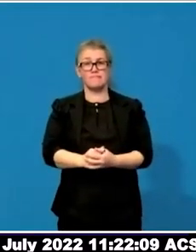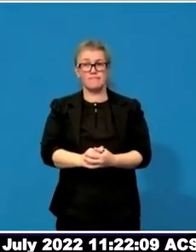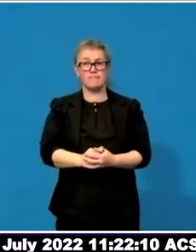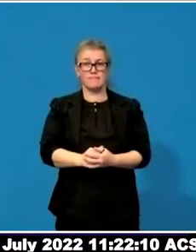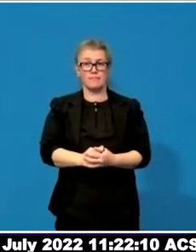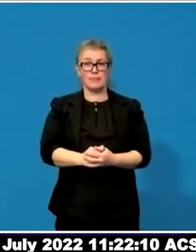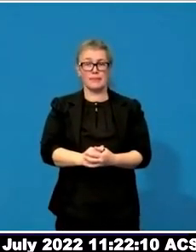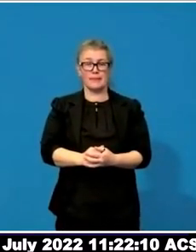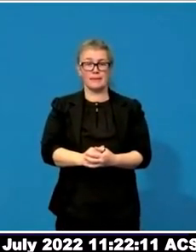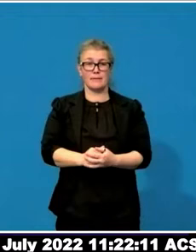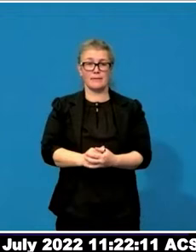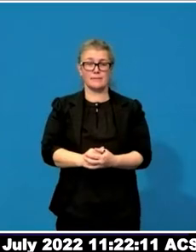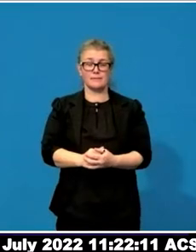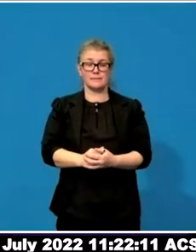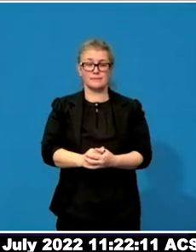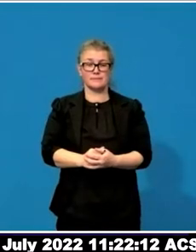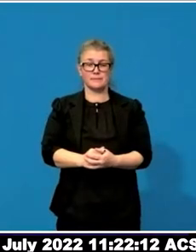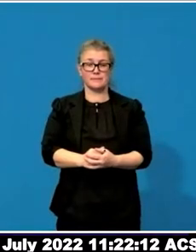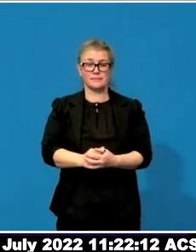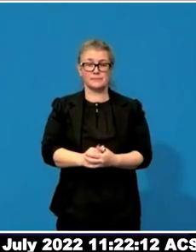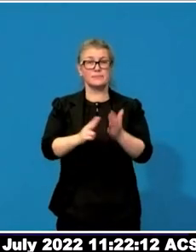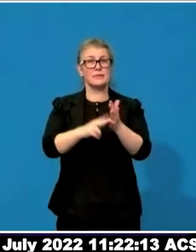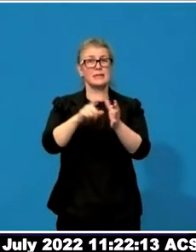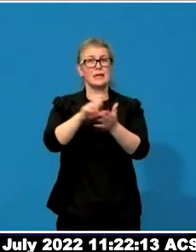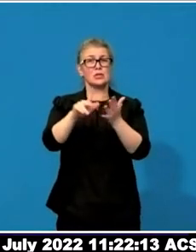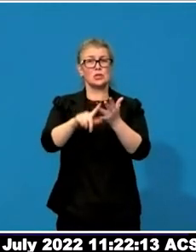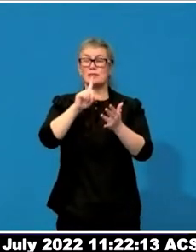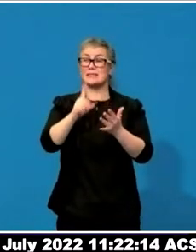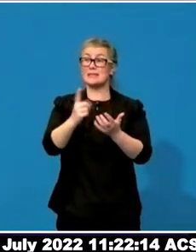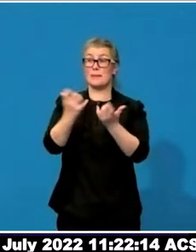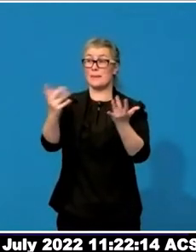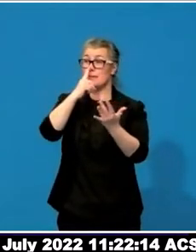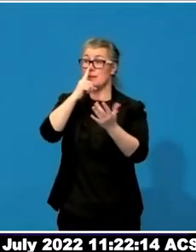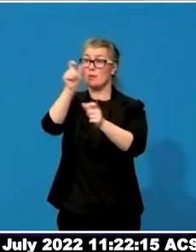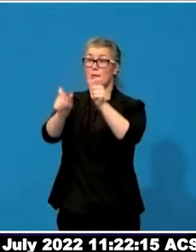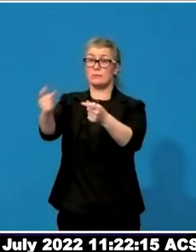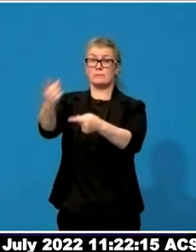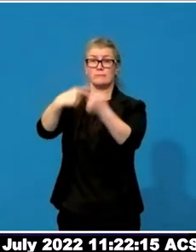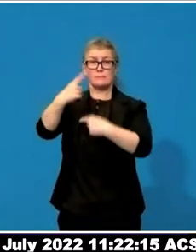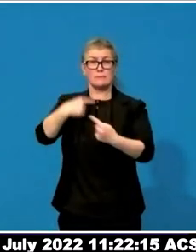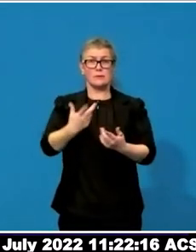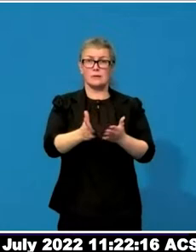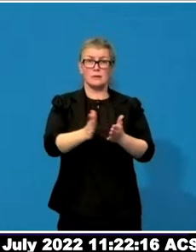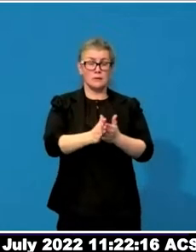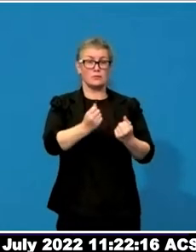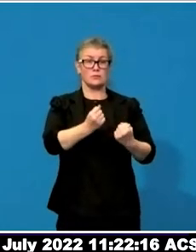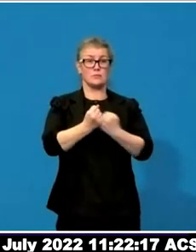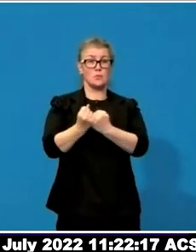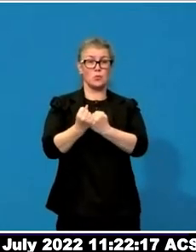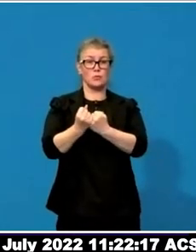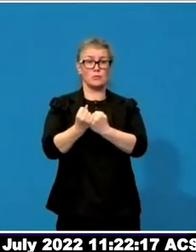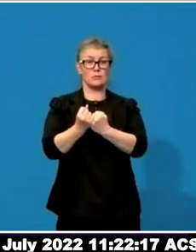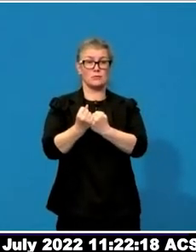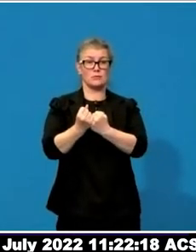express a clear preference to be supported by ACCHOs and ACCOs, which is the Aboriginal